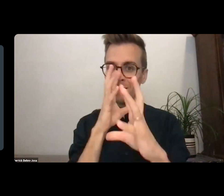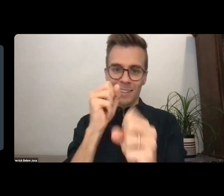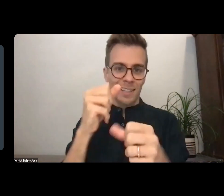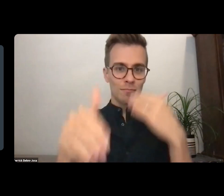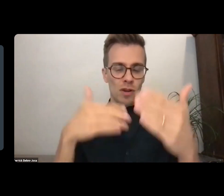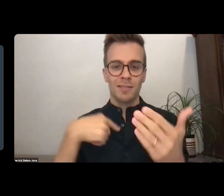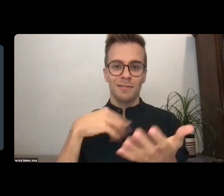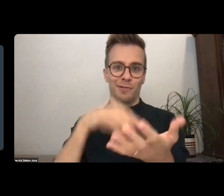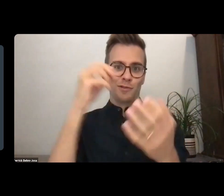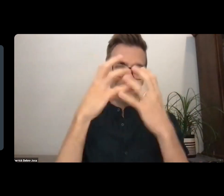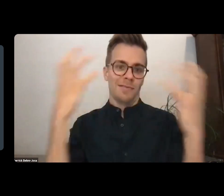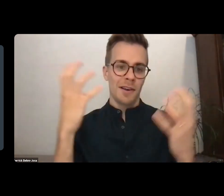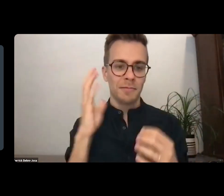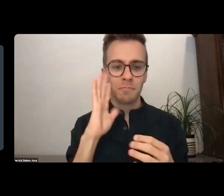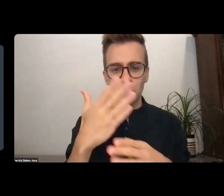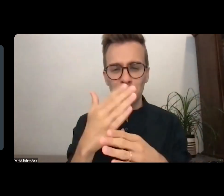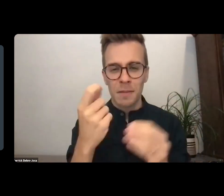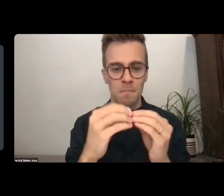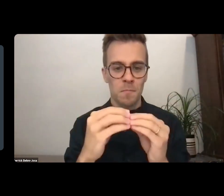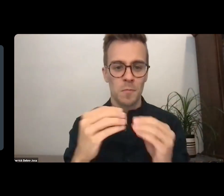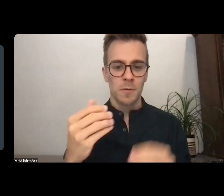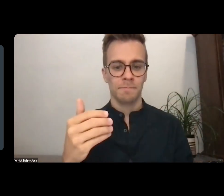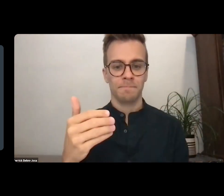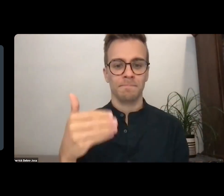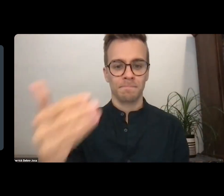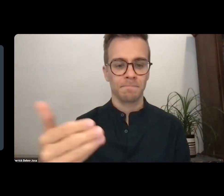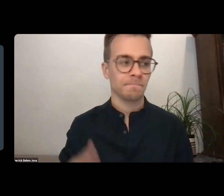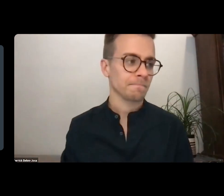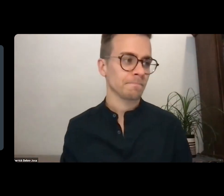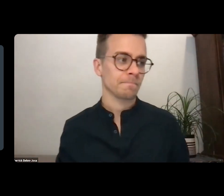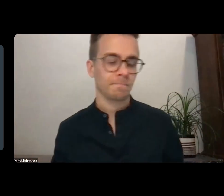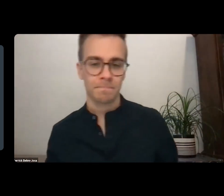in the DeafSpace principles into their design. So it’s really been something that I've learned a lot in regards to.